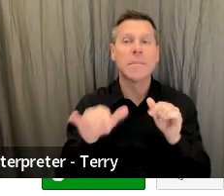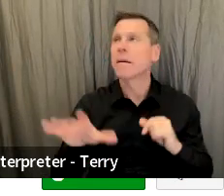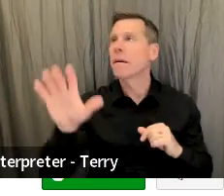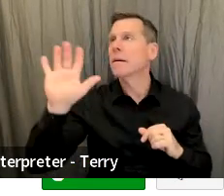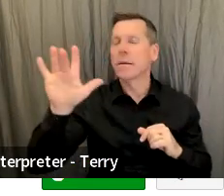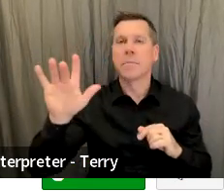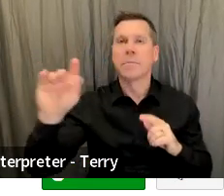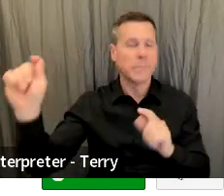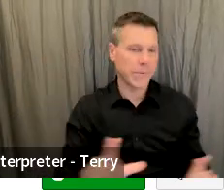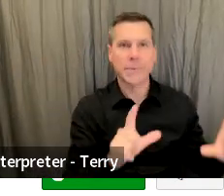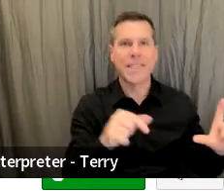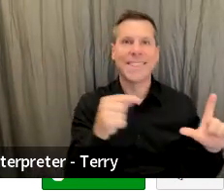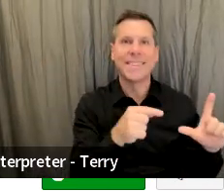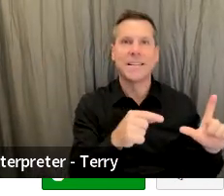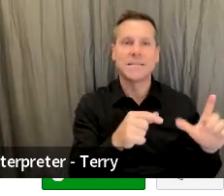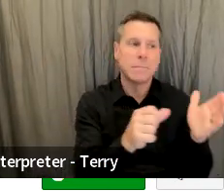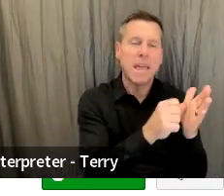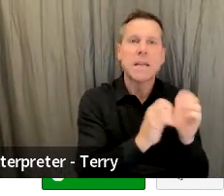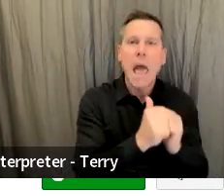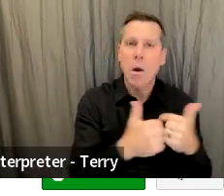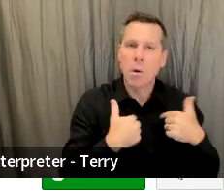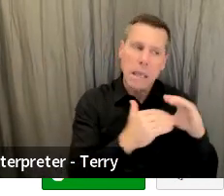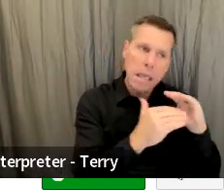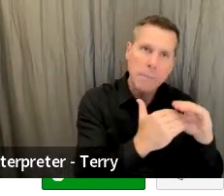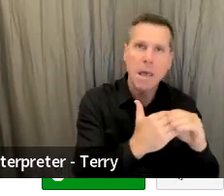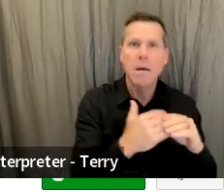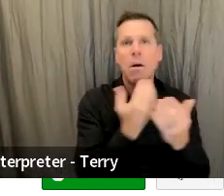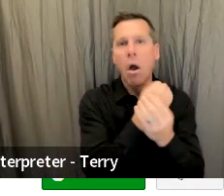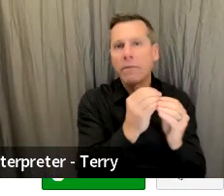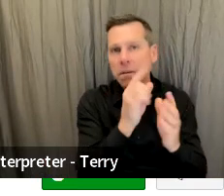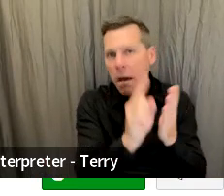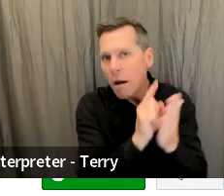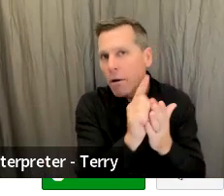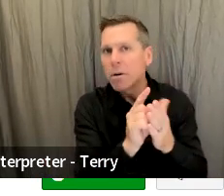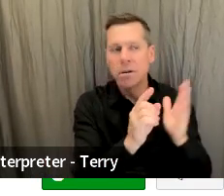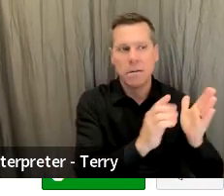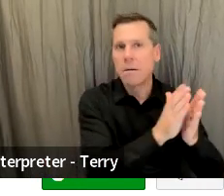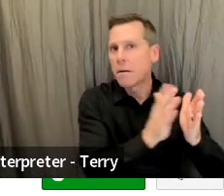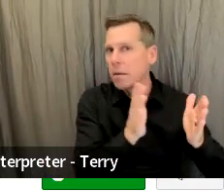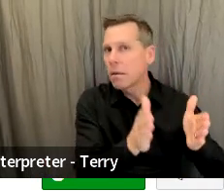and it talks about the different ways that they can contact me. These are my office hours. This is my email. This is my phone number.